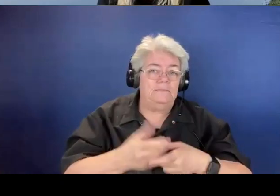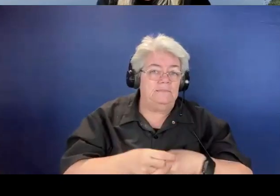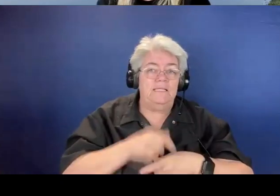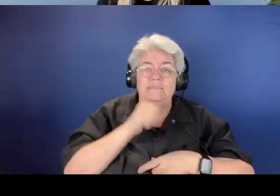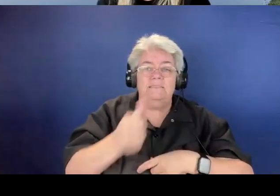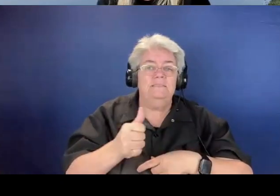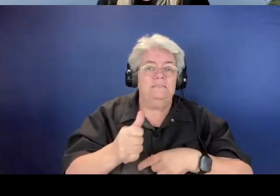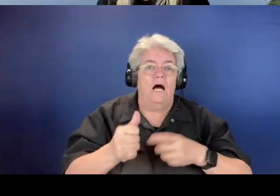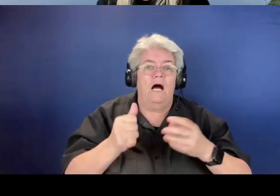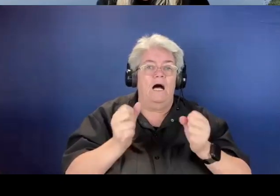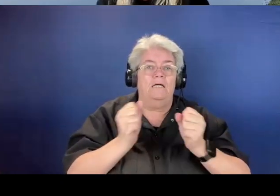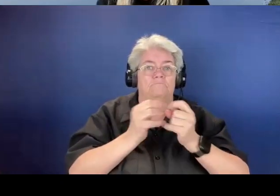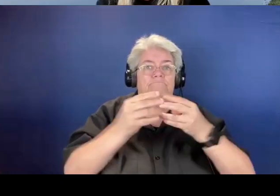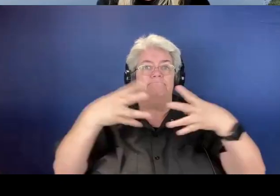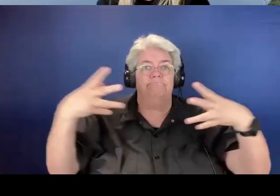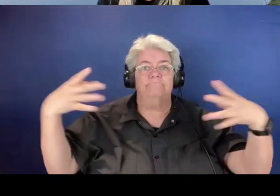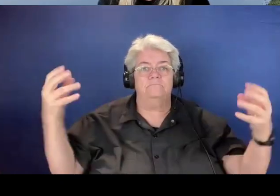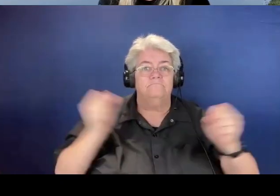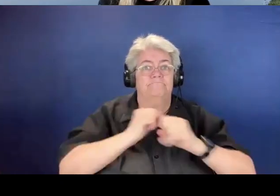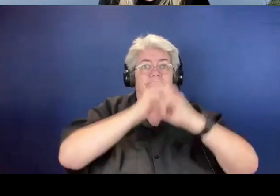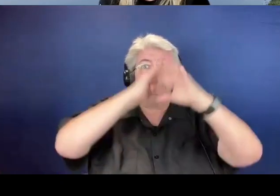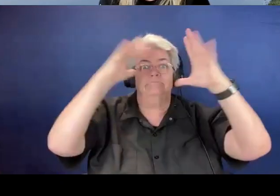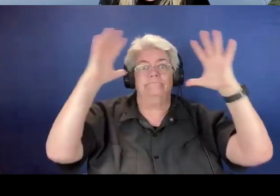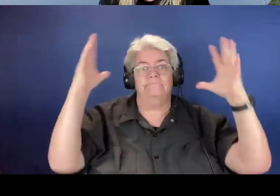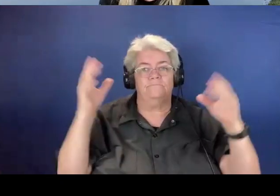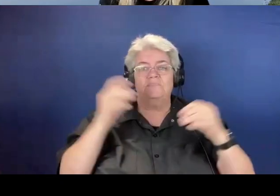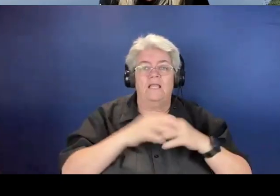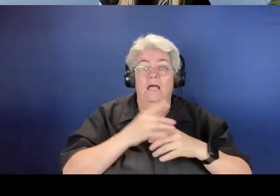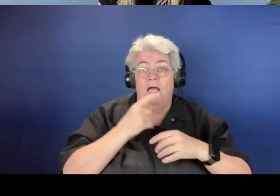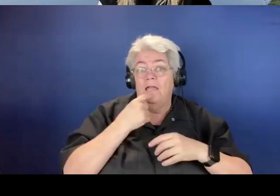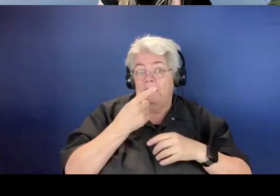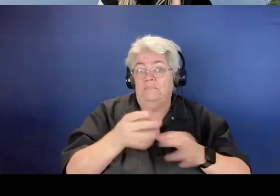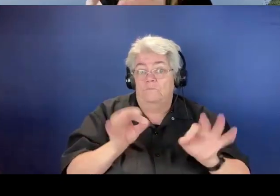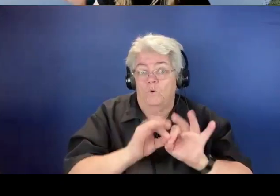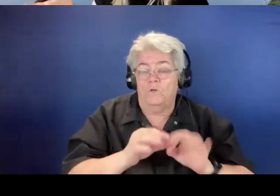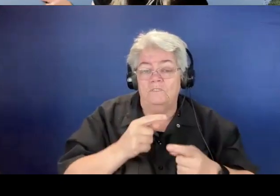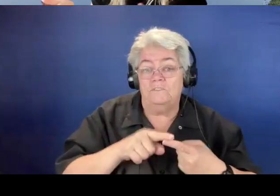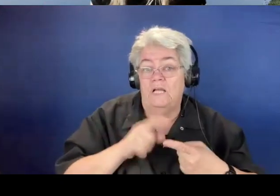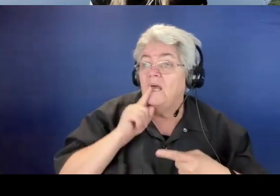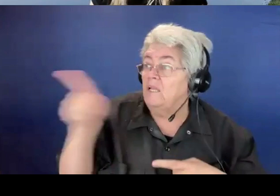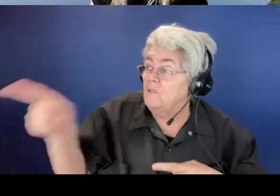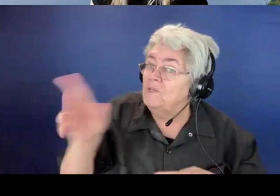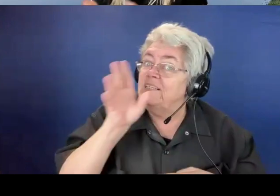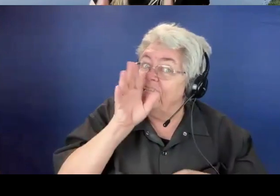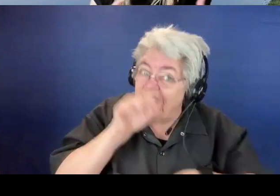And this is really important to consider if we suggest to parents to speak English only with their children.